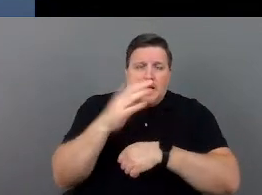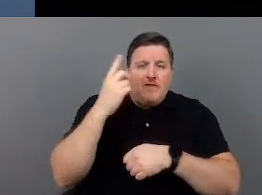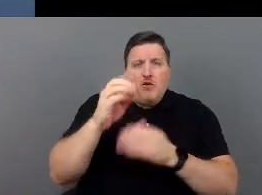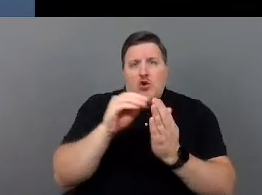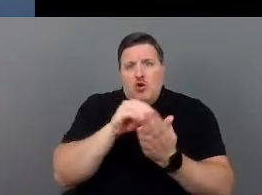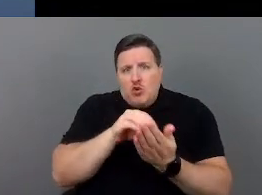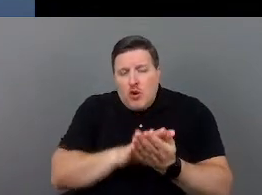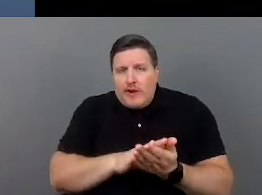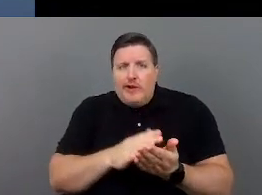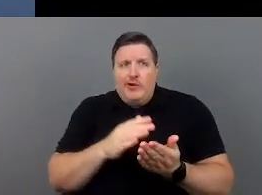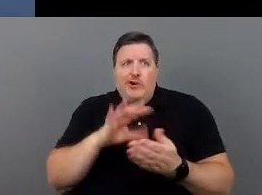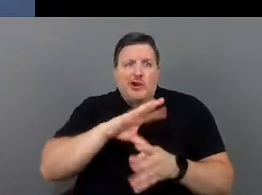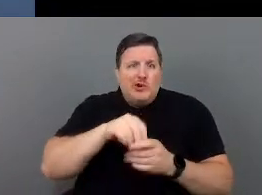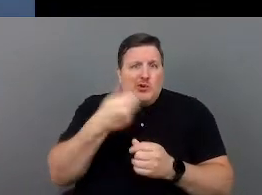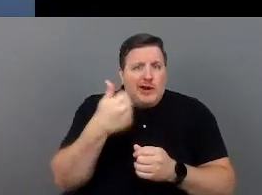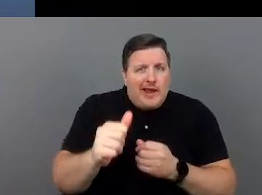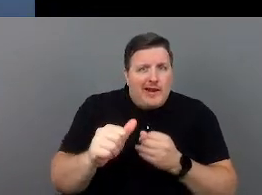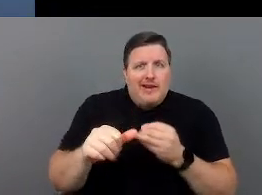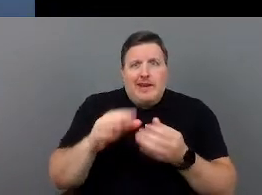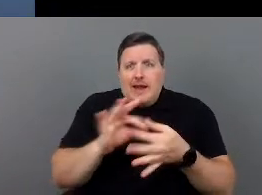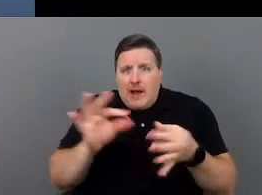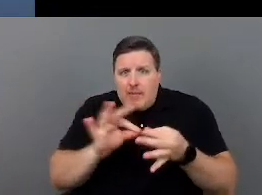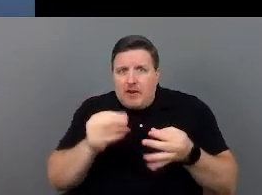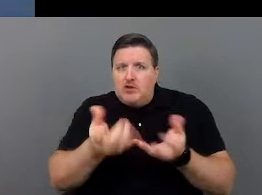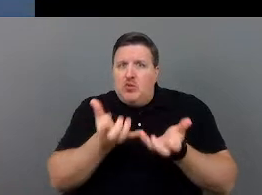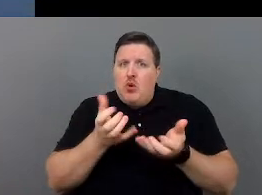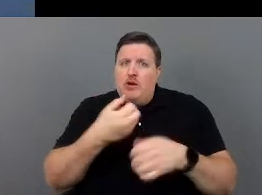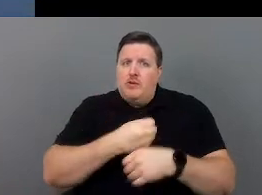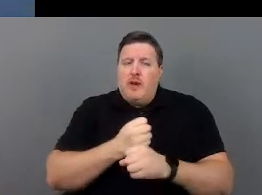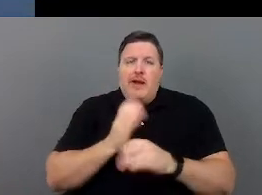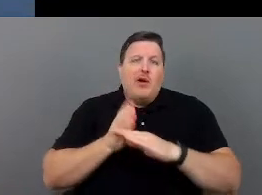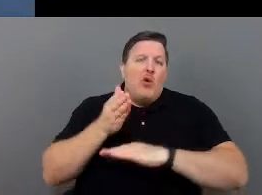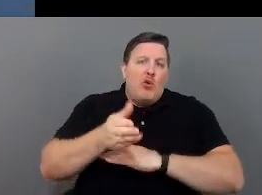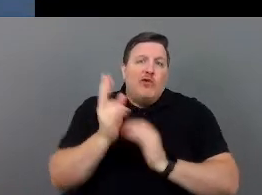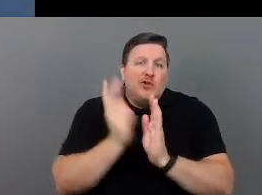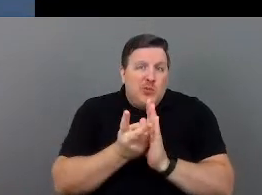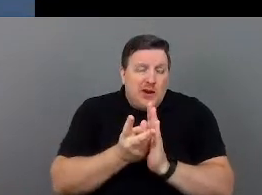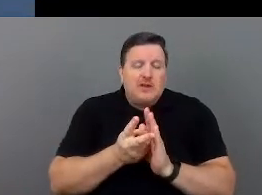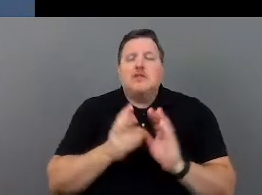PAST THE INCLUDING ANY ADDITIONAL COMMENTS THAT YOU'D LIKE TO MAKE TWO-MINUTE TIME, YOU CAN SUBMIT ALL OF THOSE TO THE CITY'S